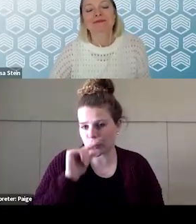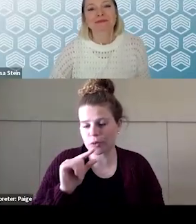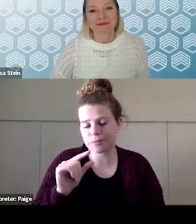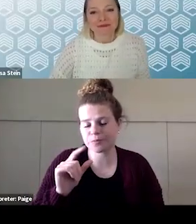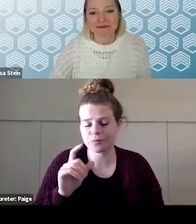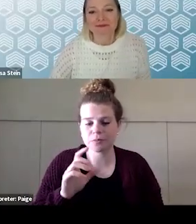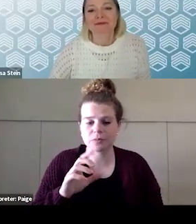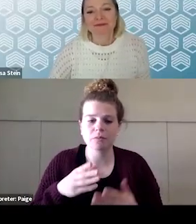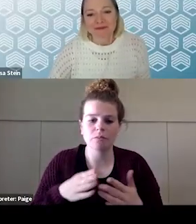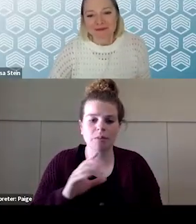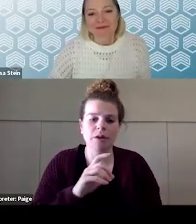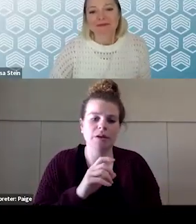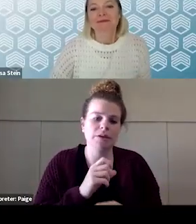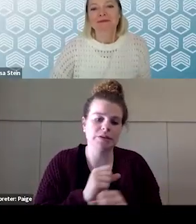And this,